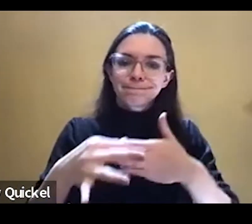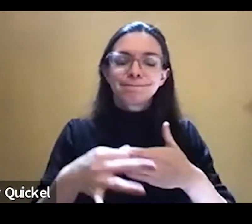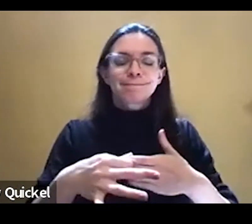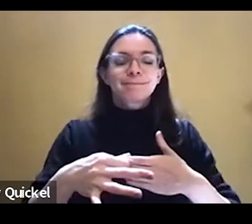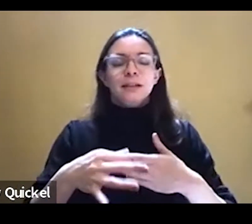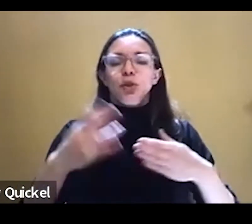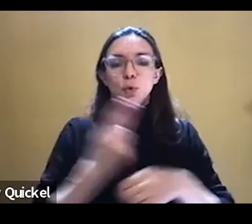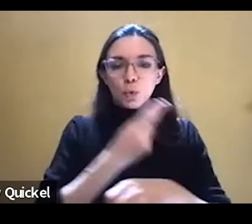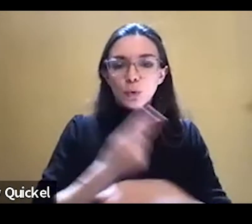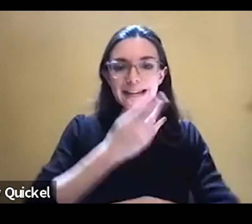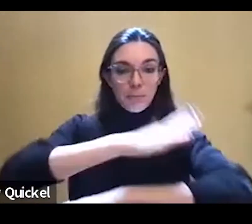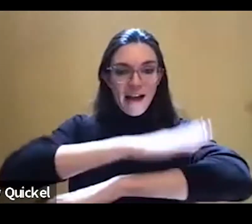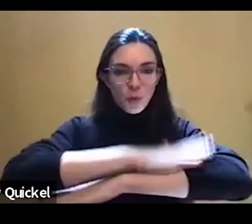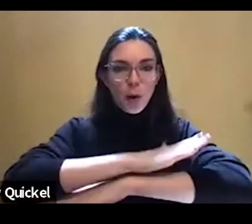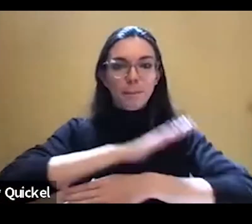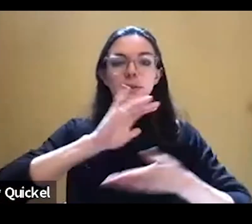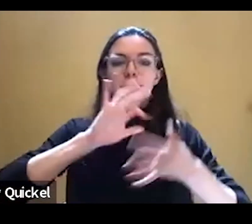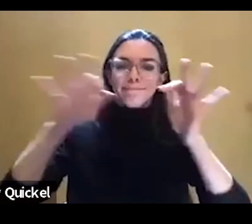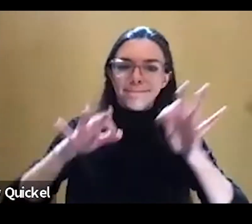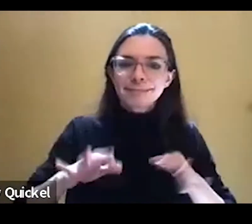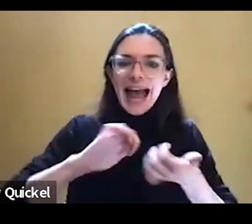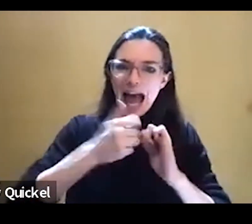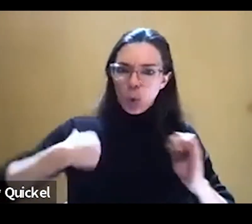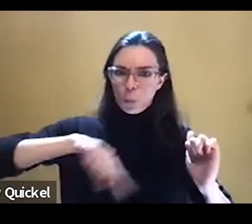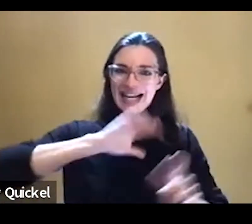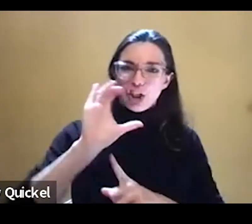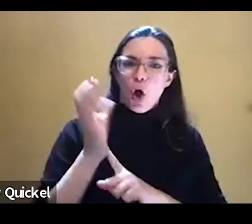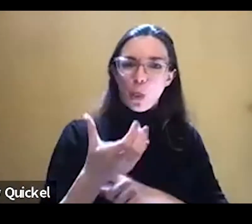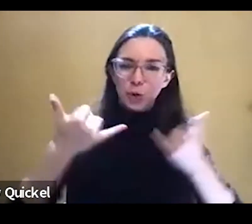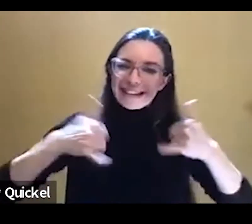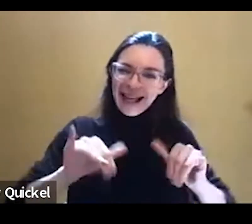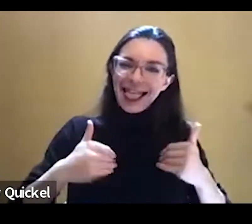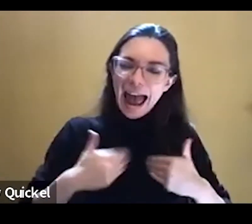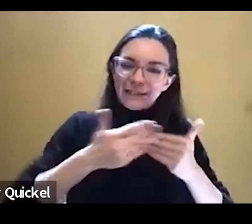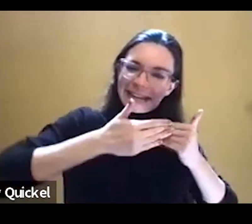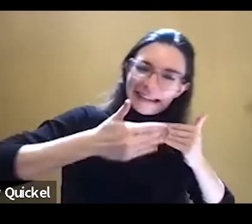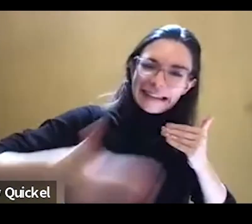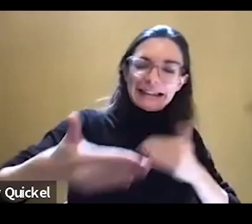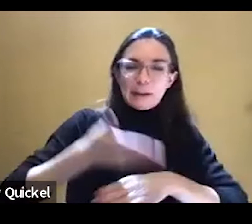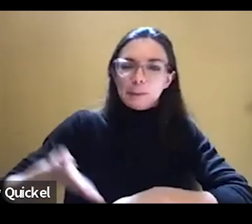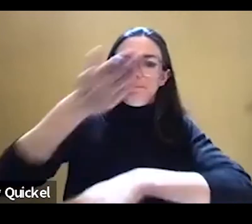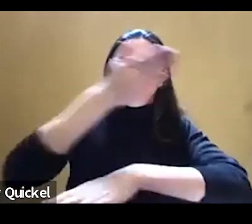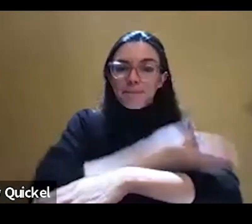speak of the many ways in which we, as a culture, still have far to go. Specifically, we at DRNY and